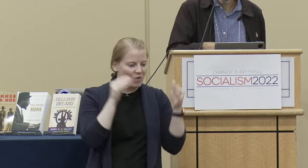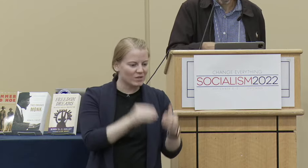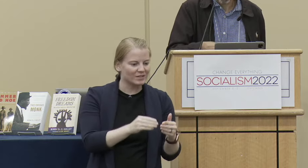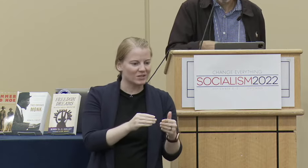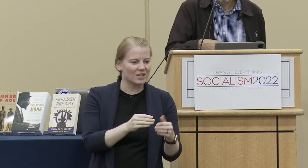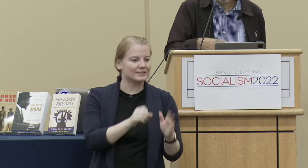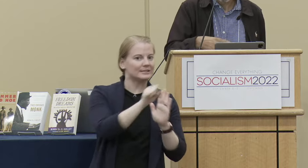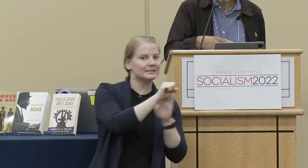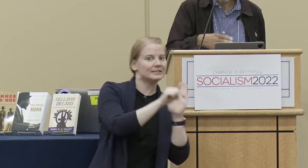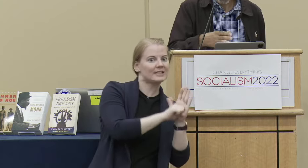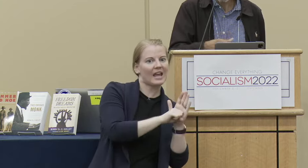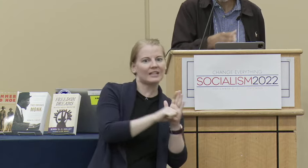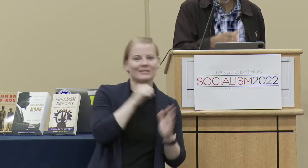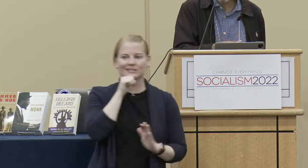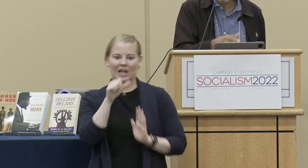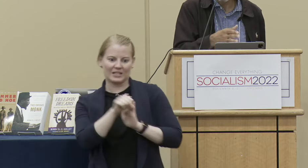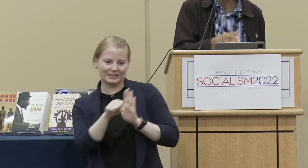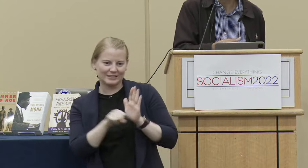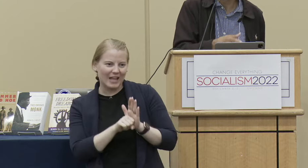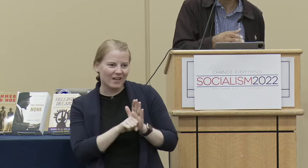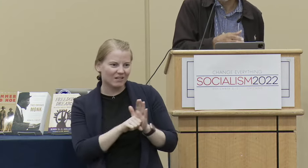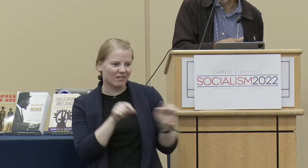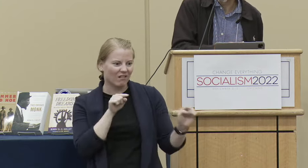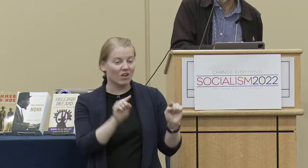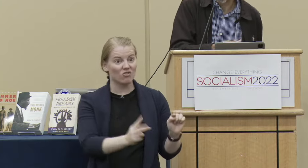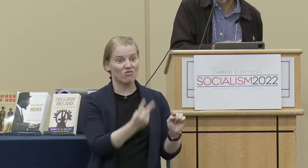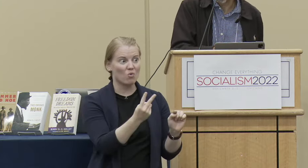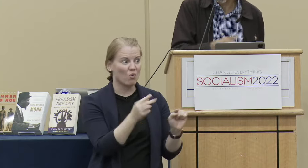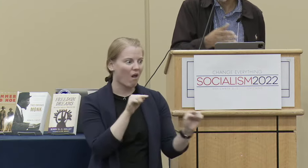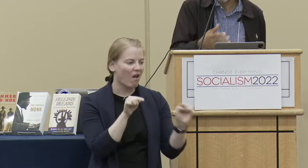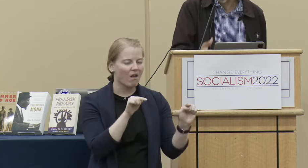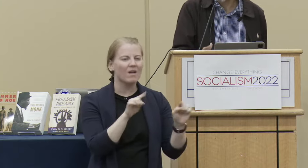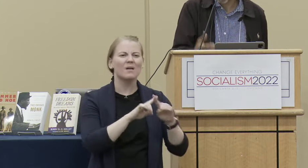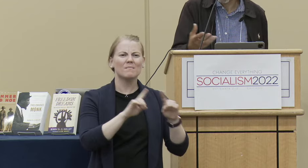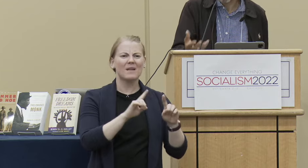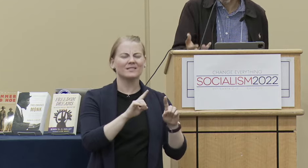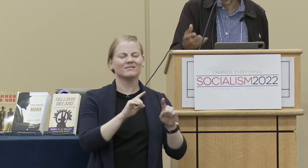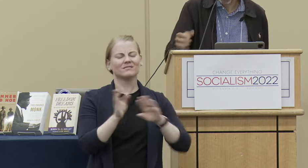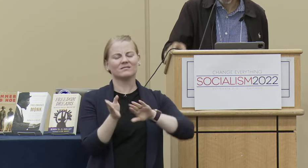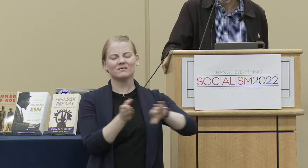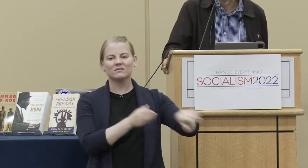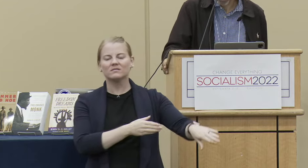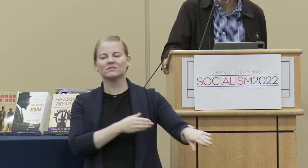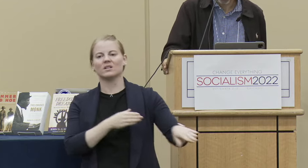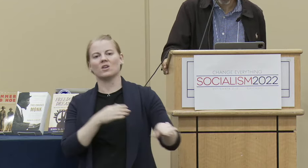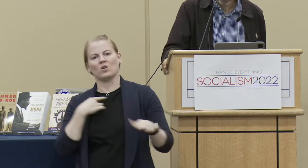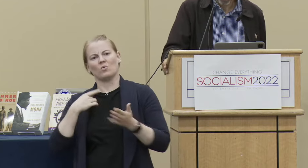beyond the binary of state versus non-state, which is not